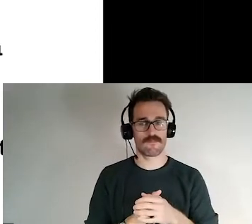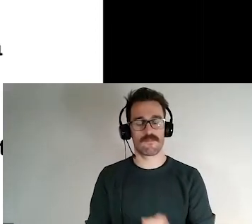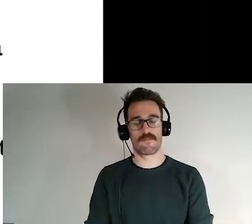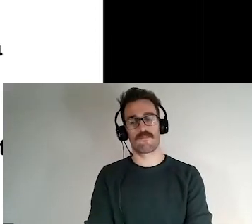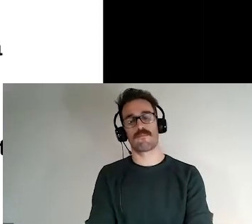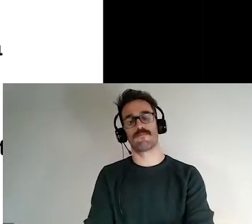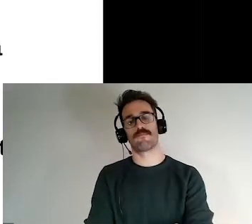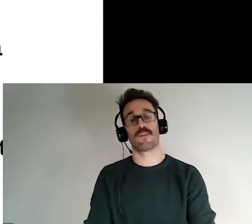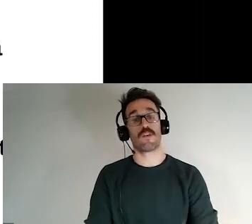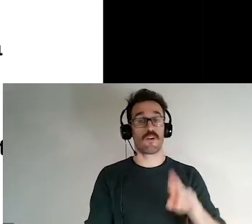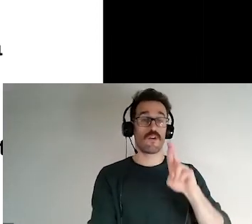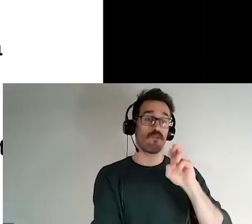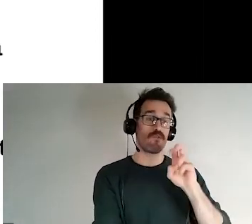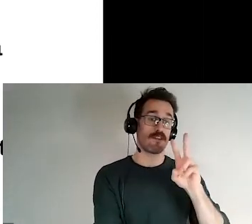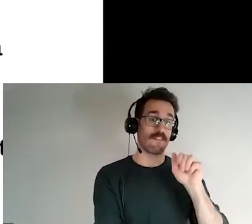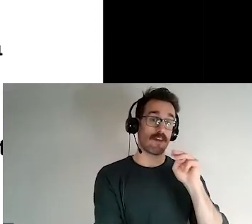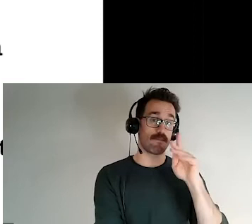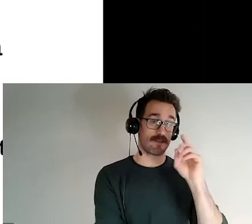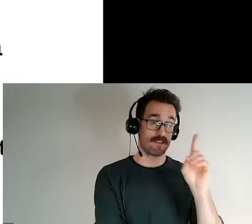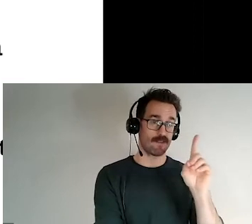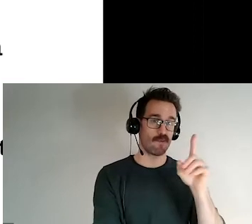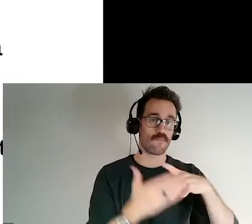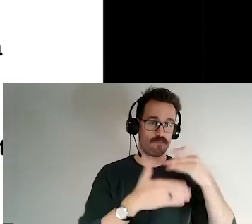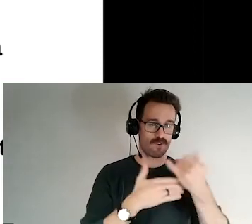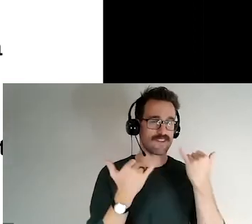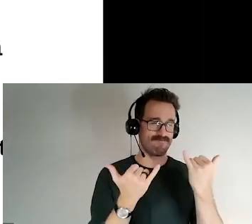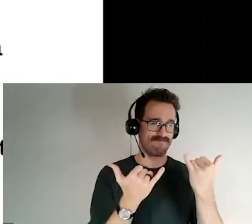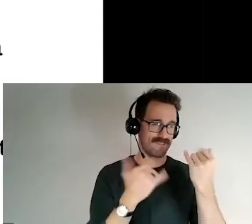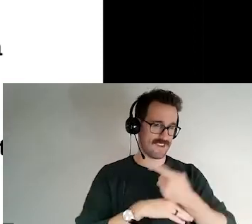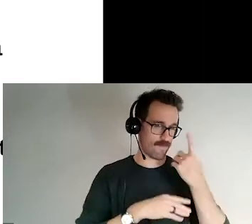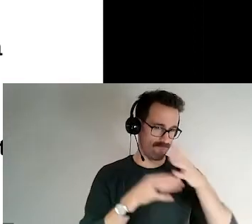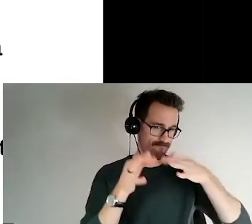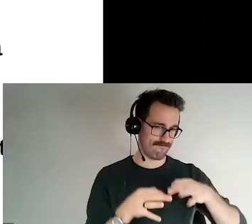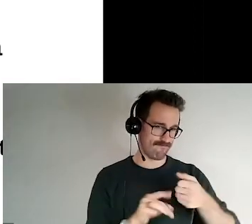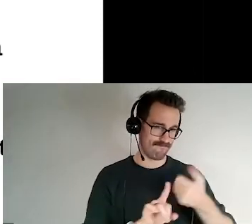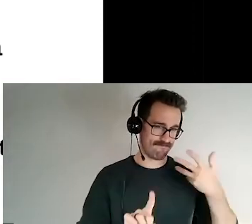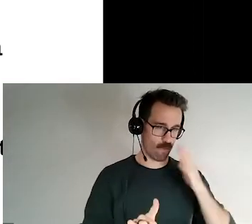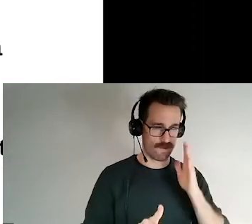project is something that I'm going to tell you a little bit about today. It's called Workplaces